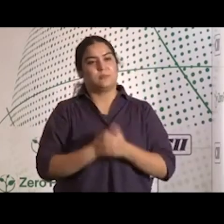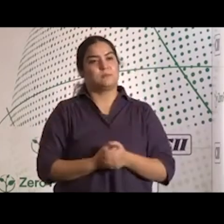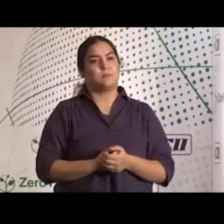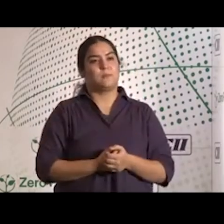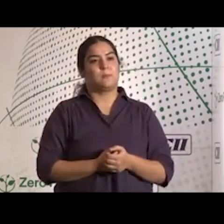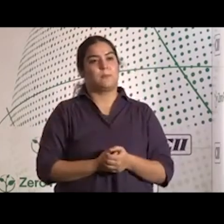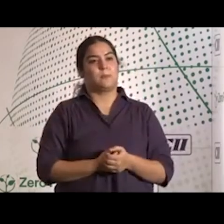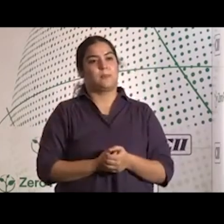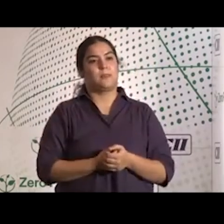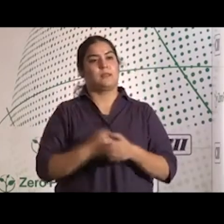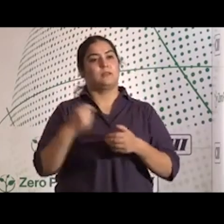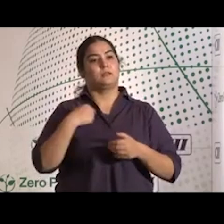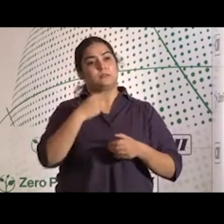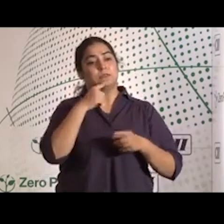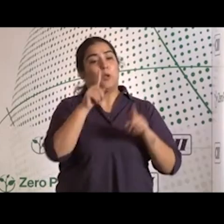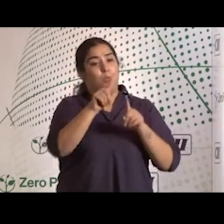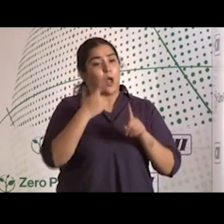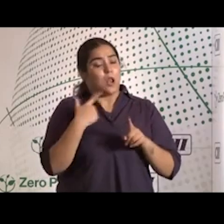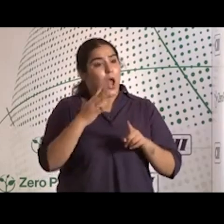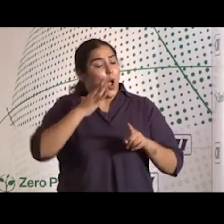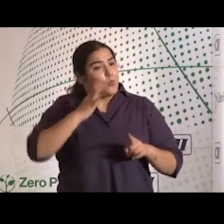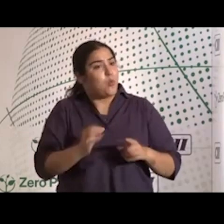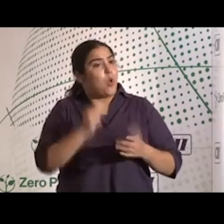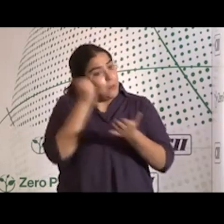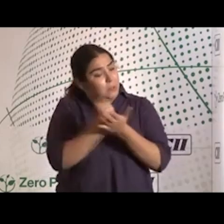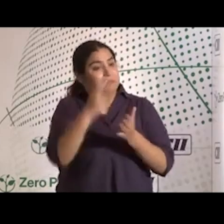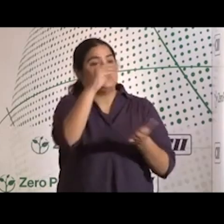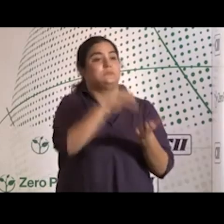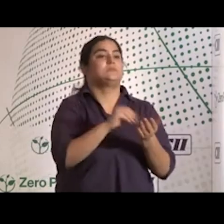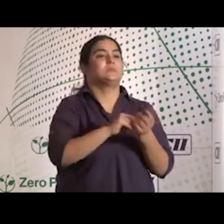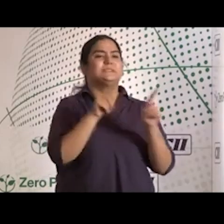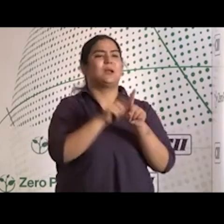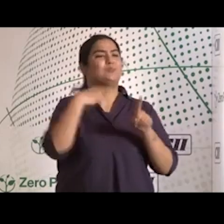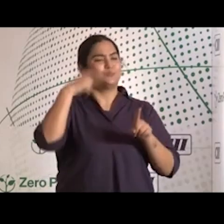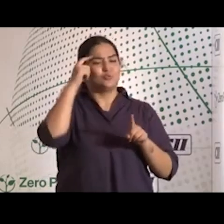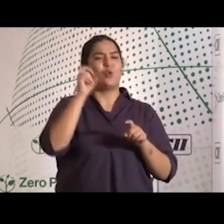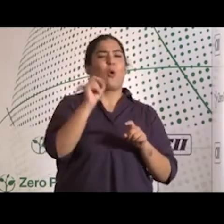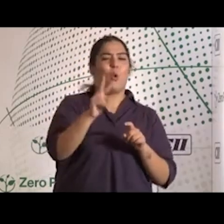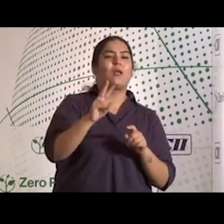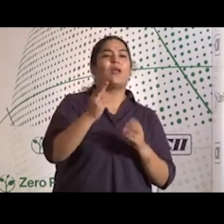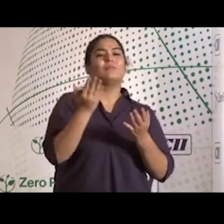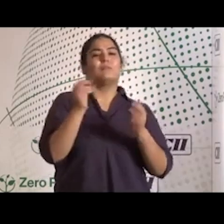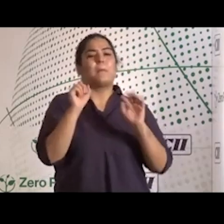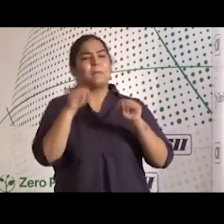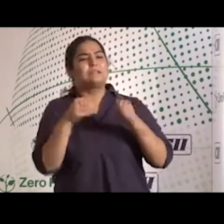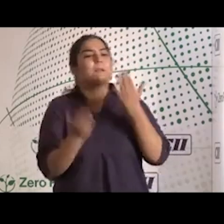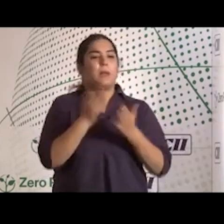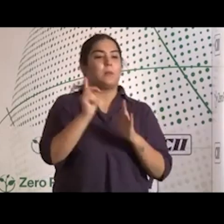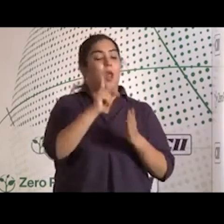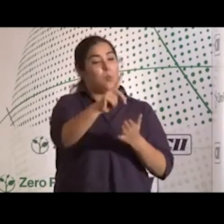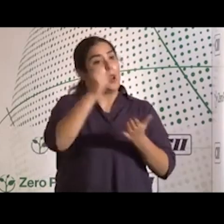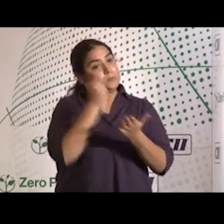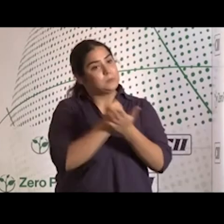That's a compulsory need, not an option. So need you